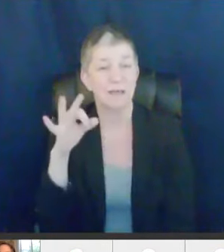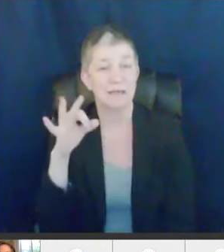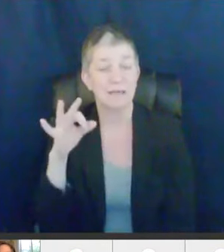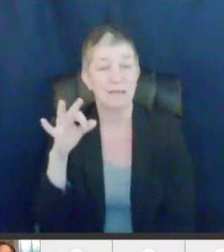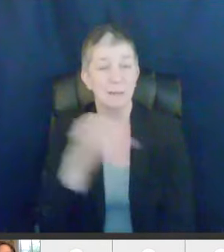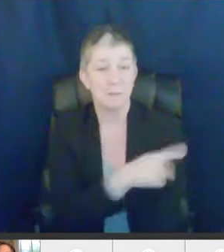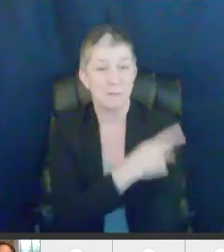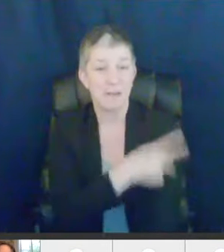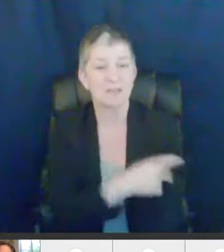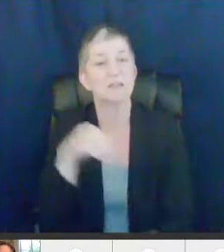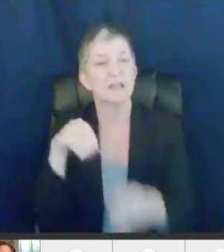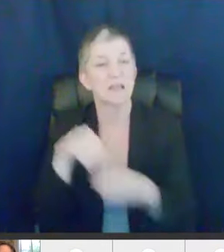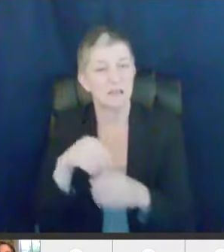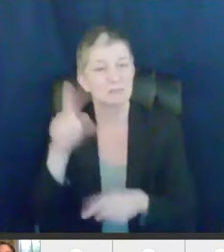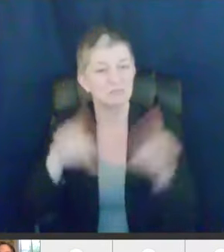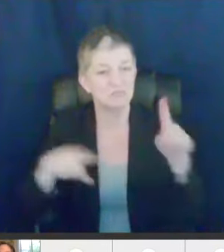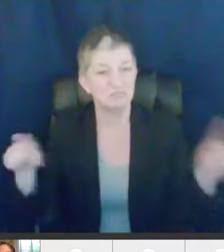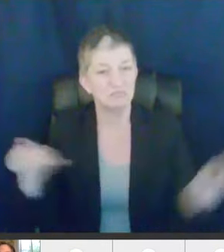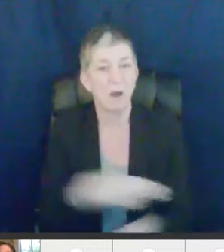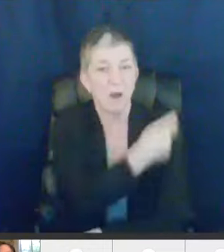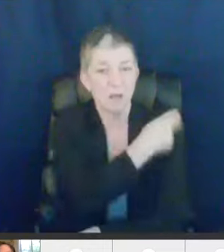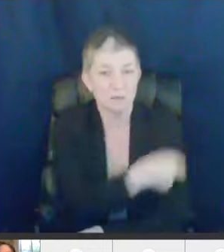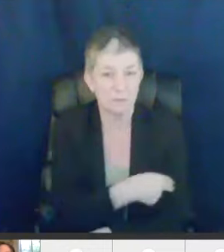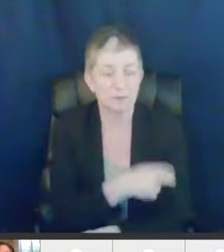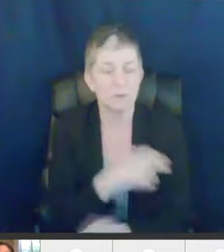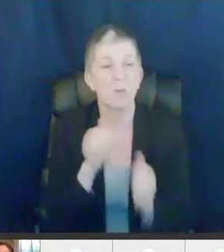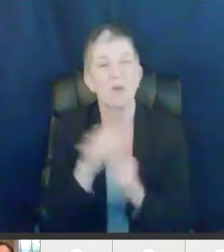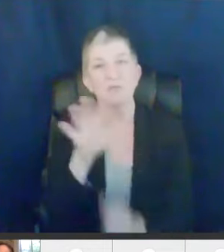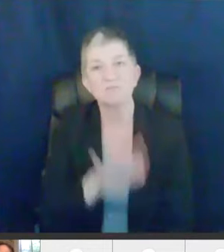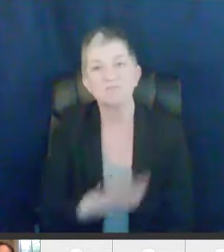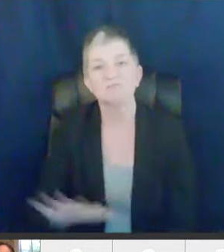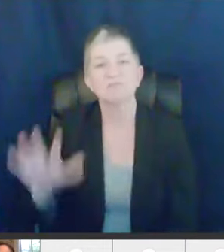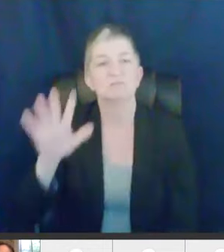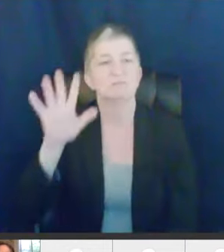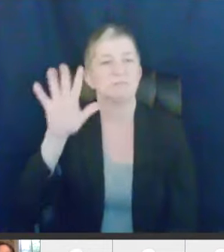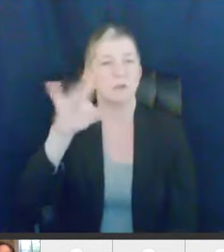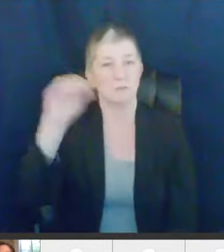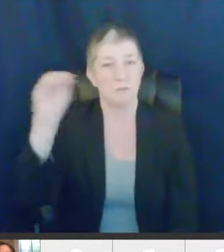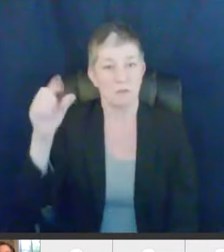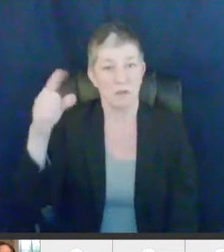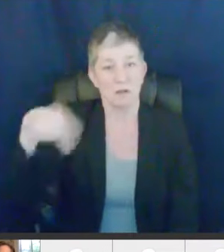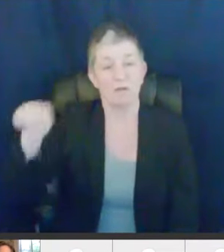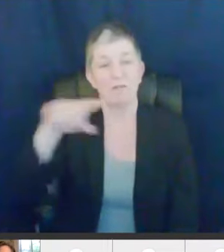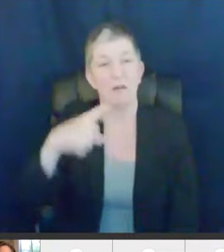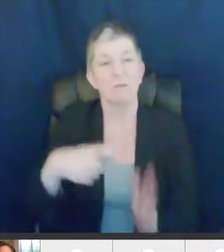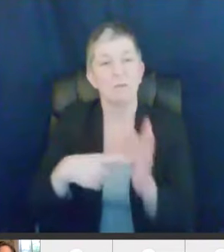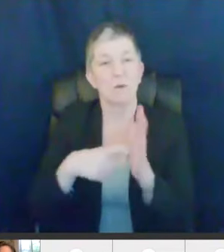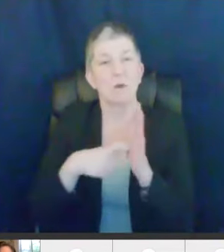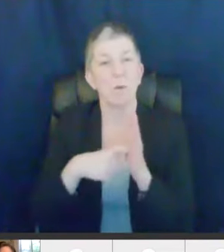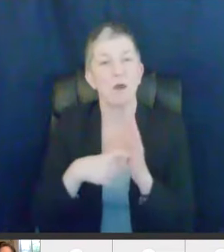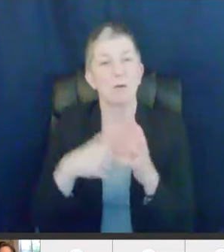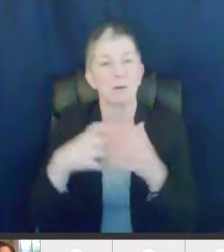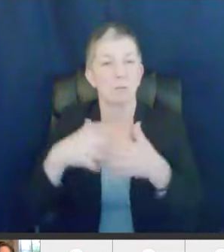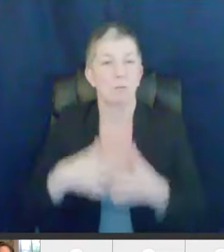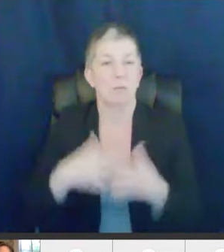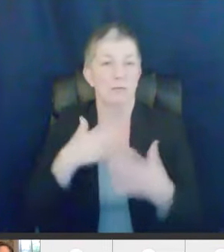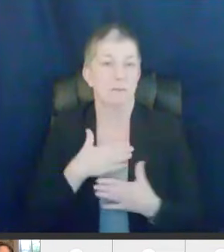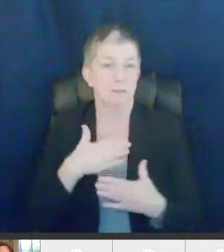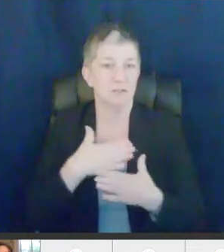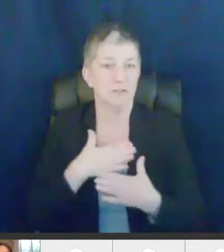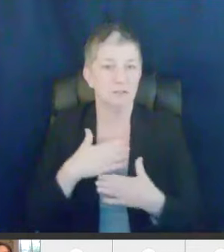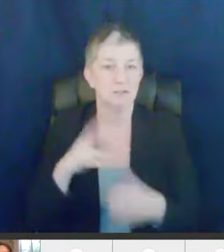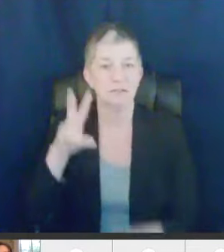Montgomery County hospitals with about 25% of them requiring ventilators at our